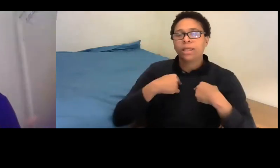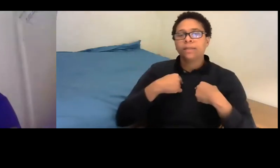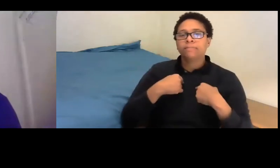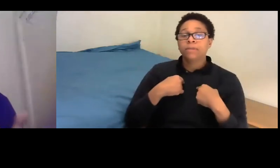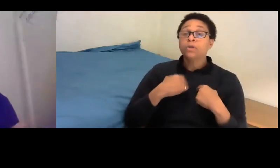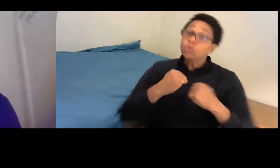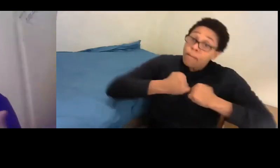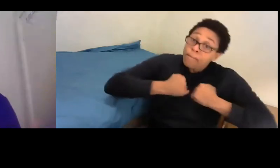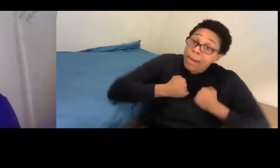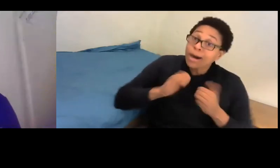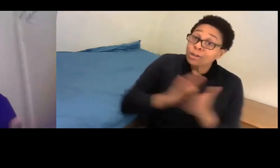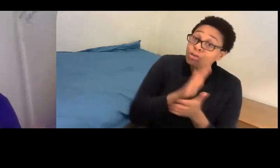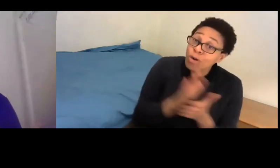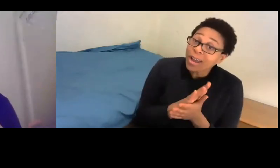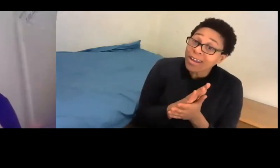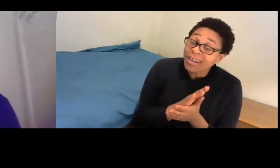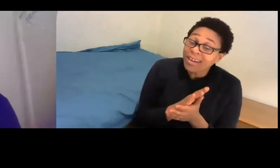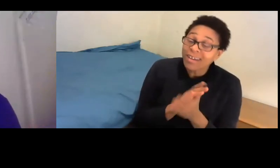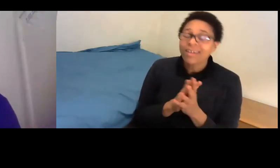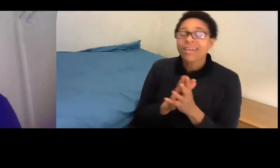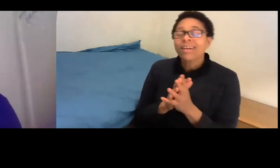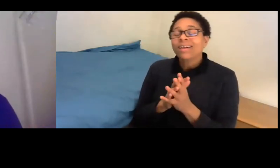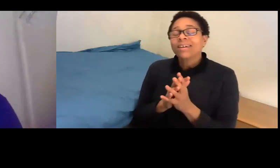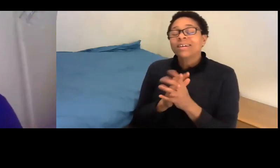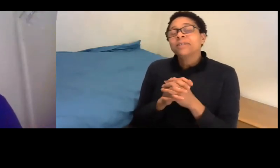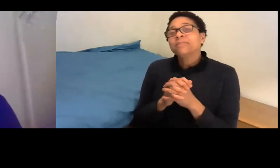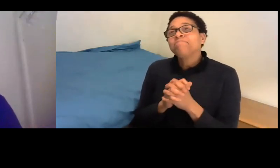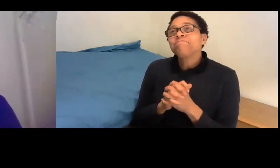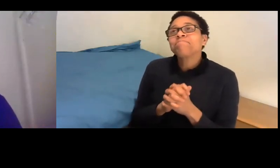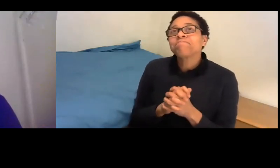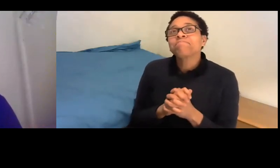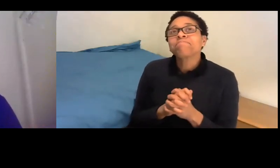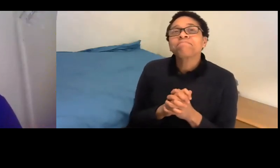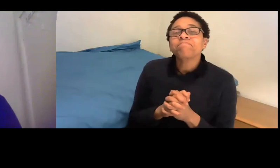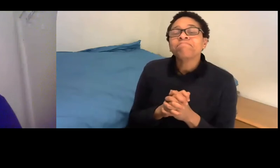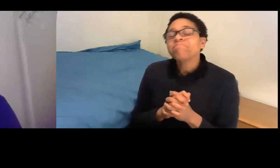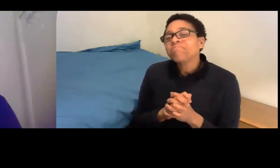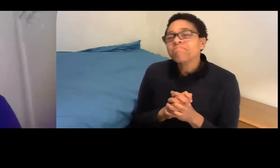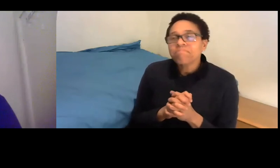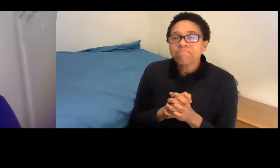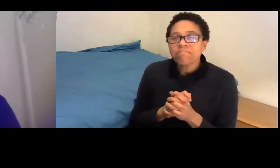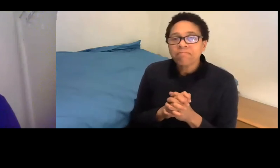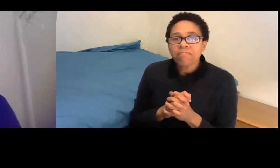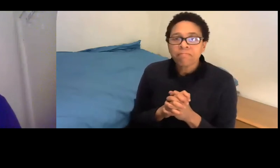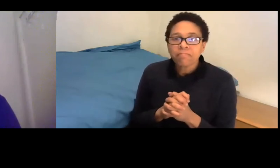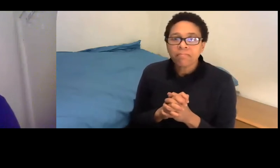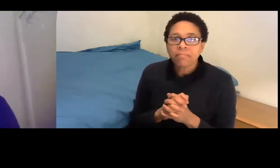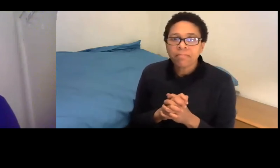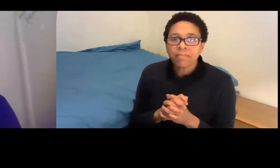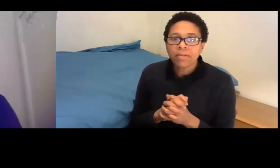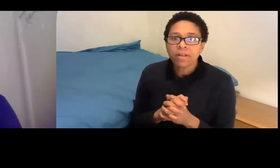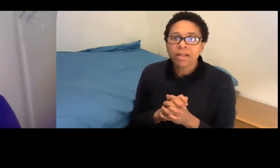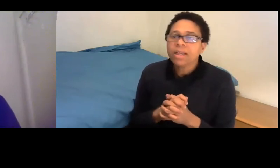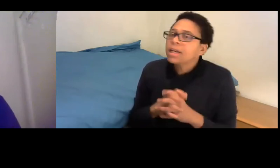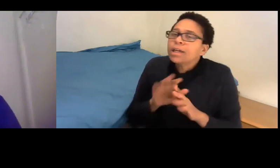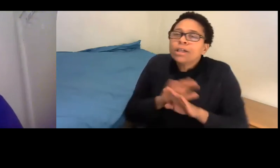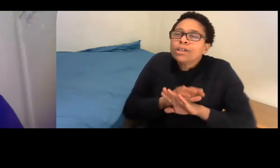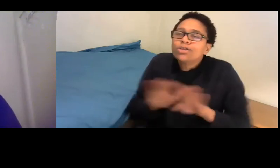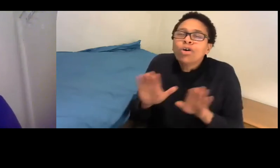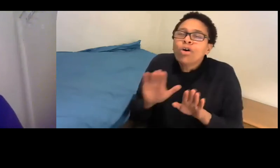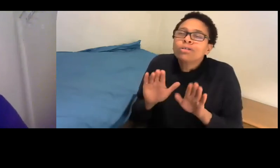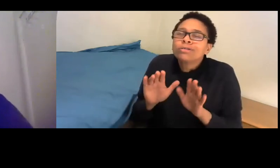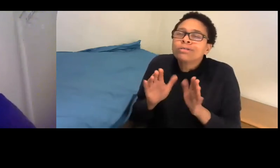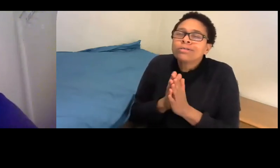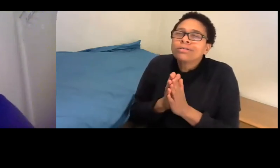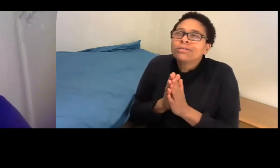is also knowing that it's not just about being gay, or coming